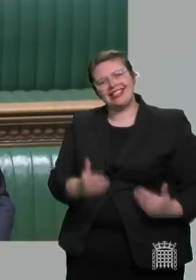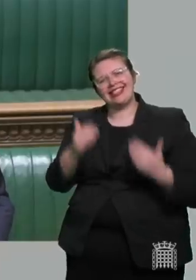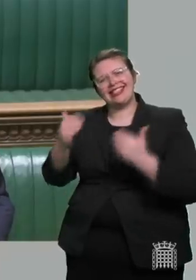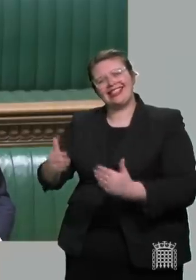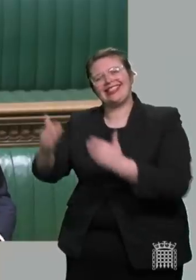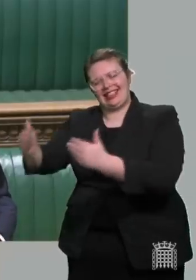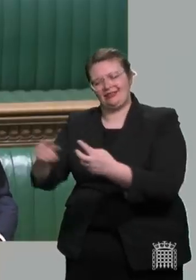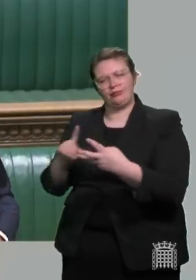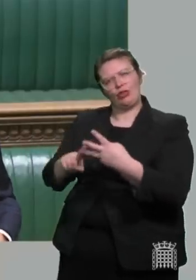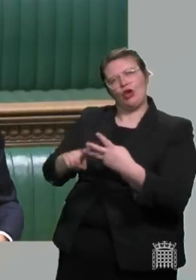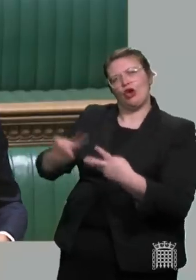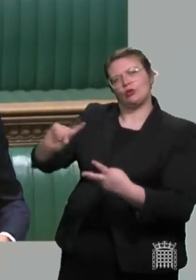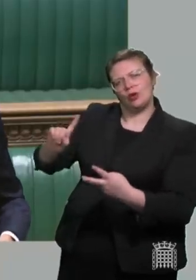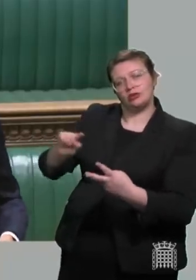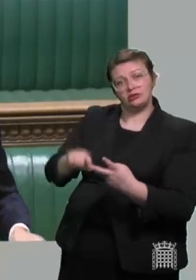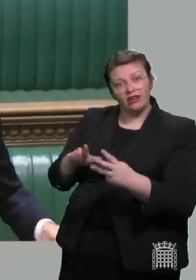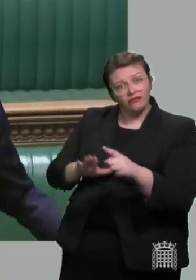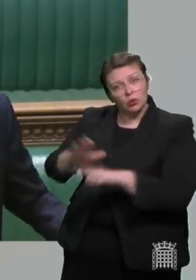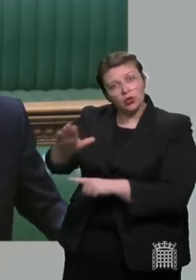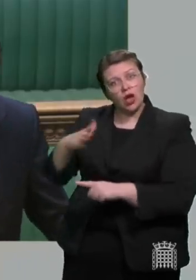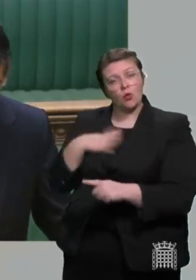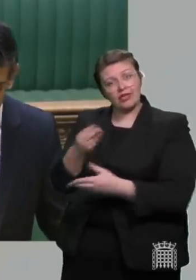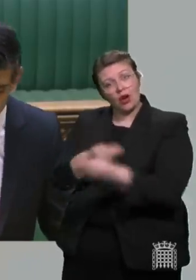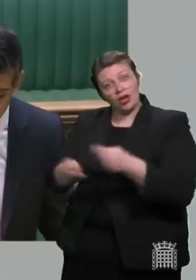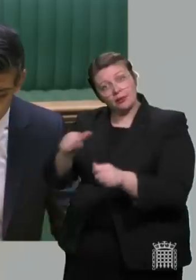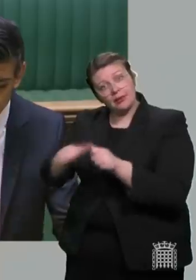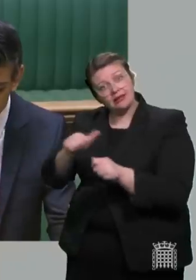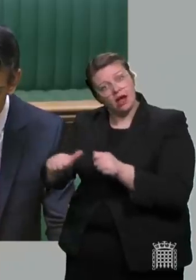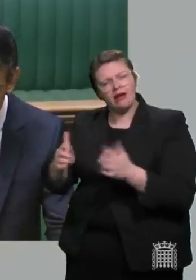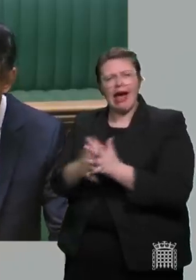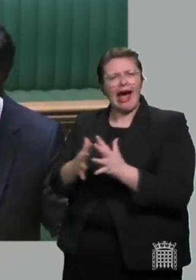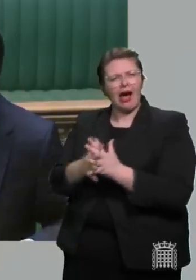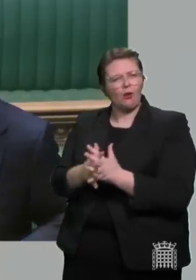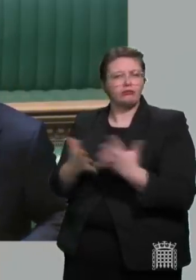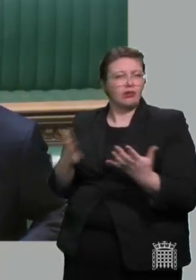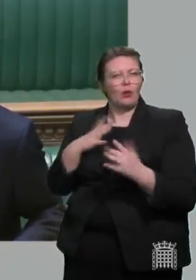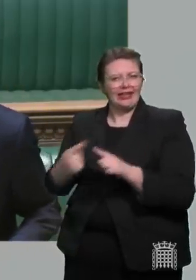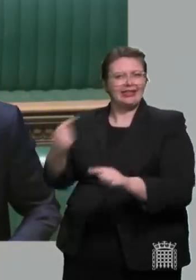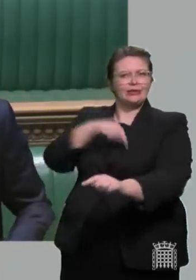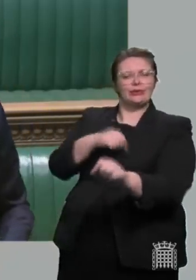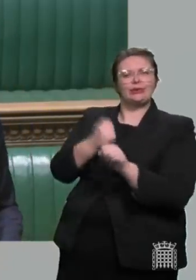economy, we have to make it happen. We have to do things that have never been done before.